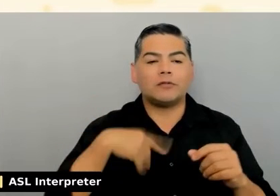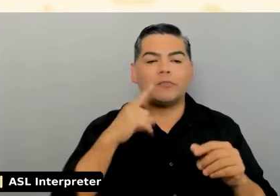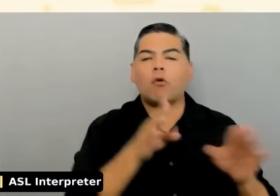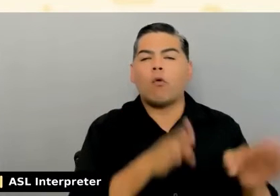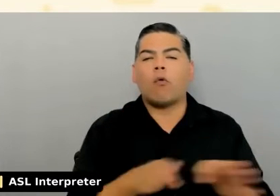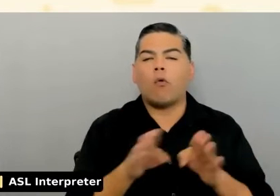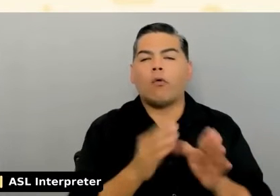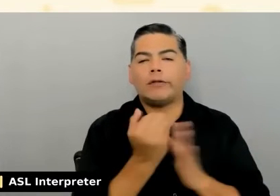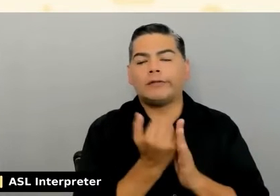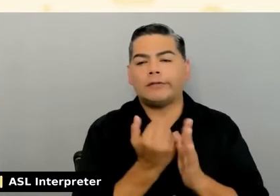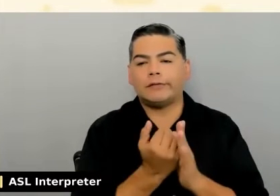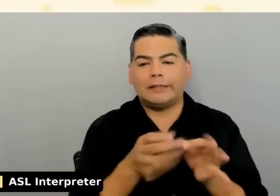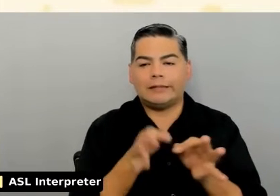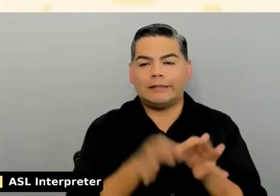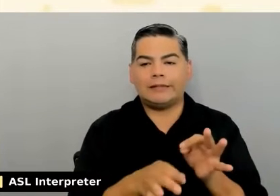Simple, but very, very effective.